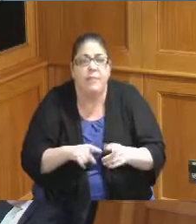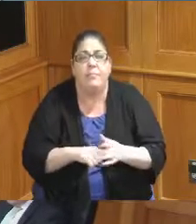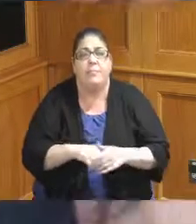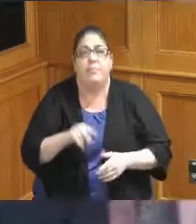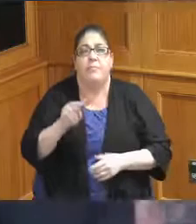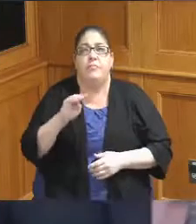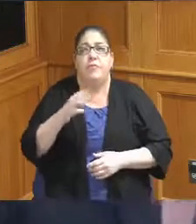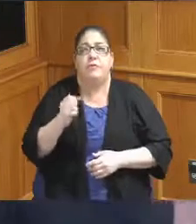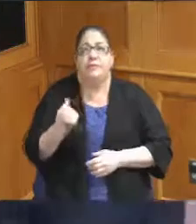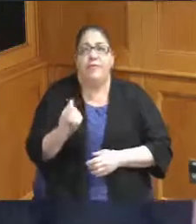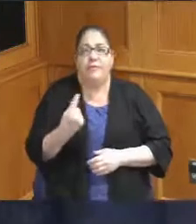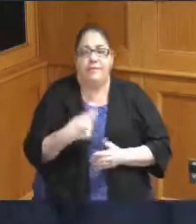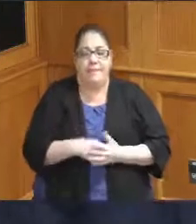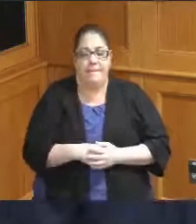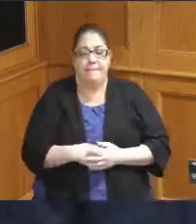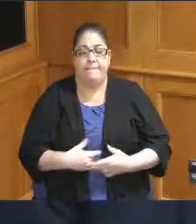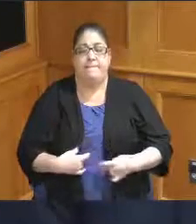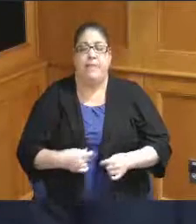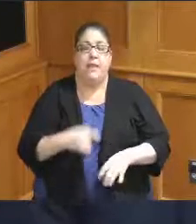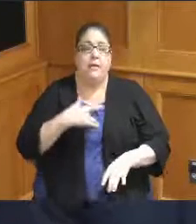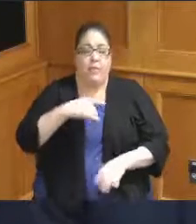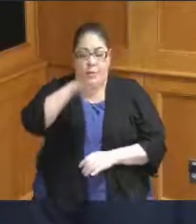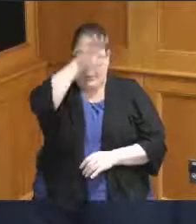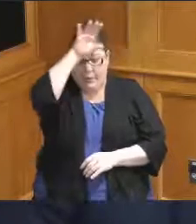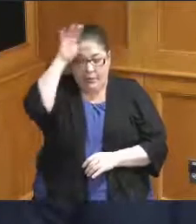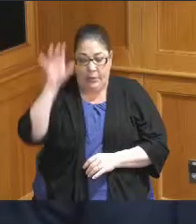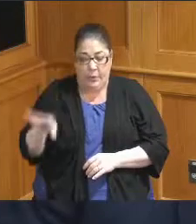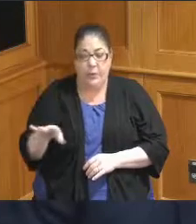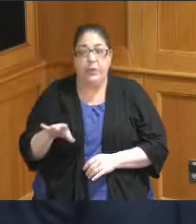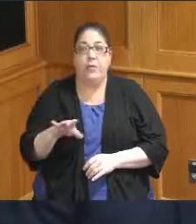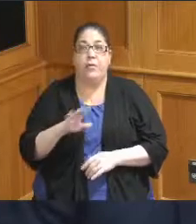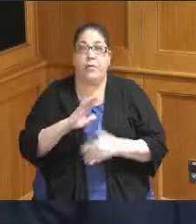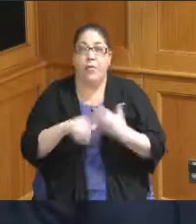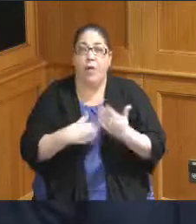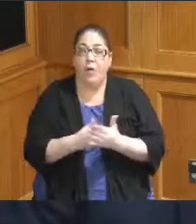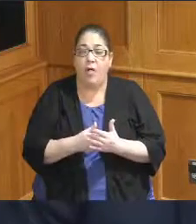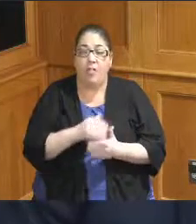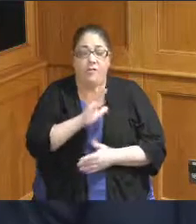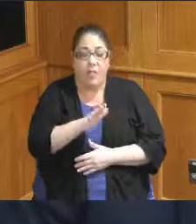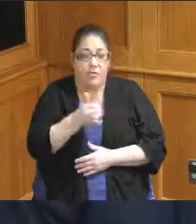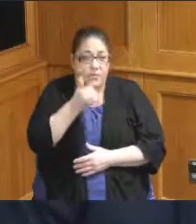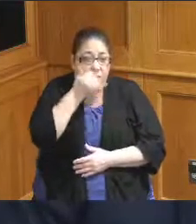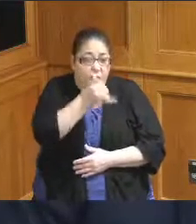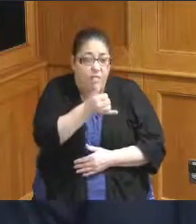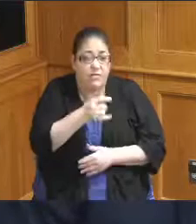so I am relieved that none of the calls that were missed were serious I think we're all relieved at